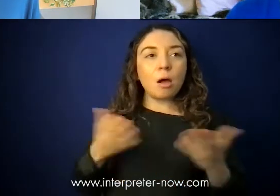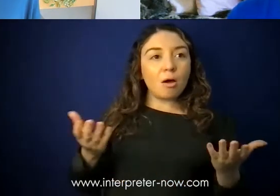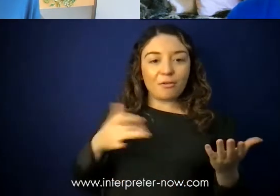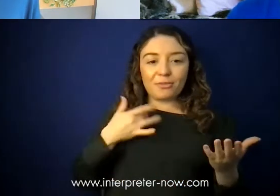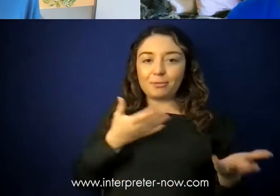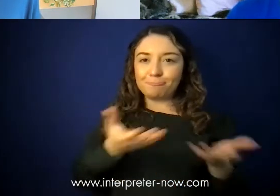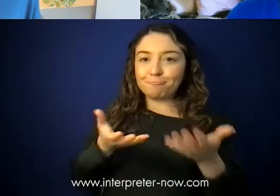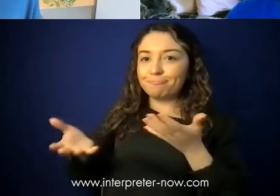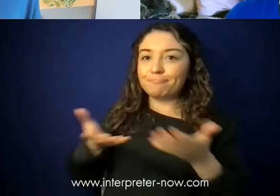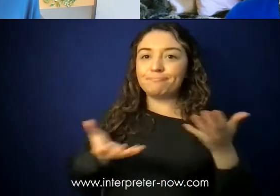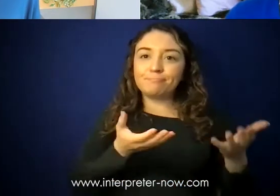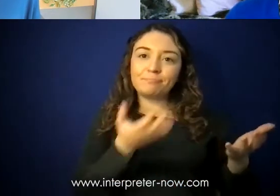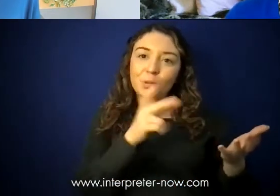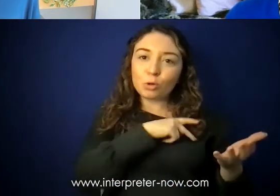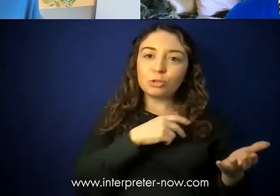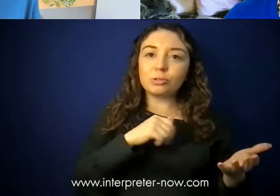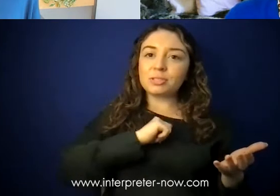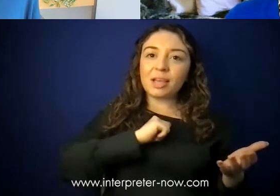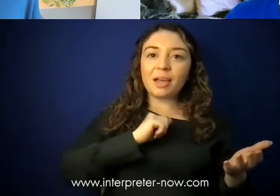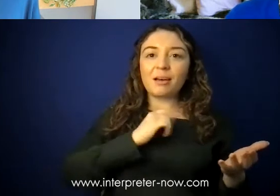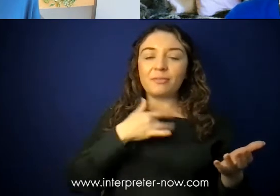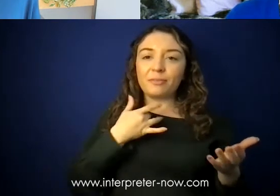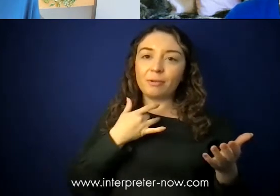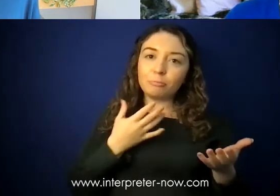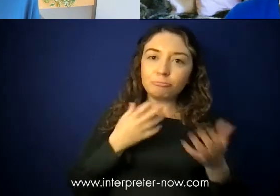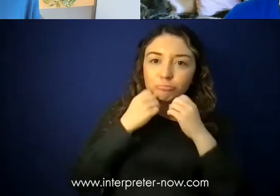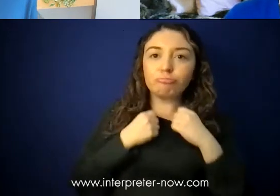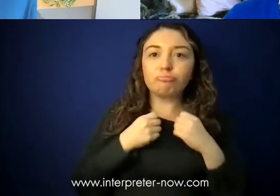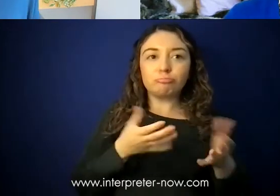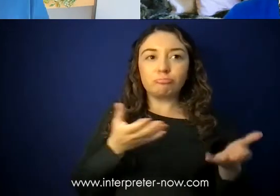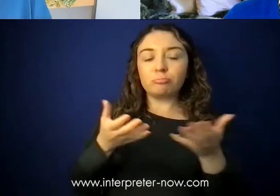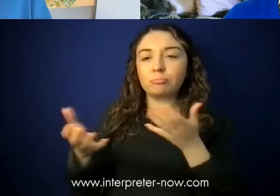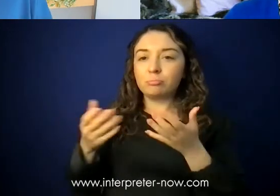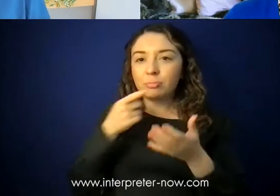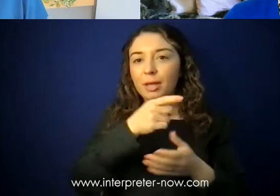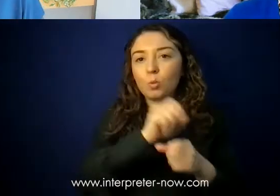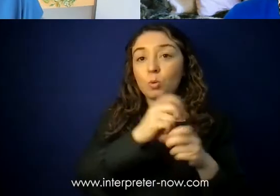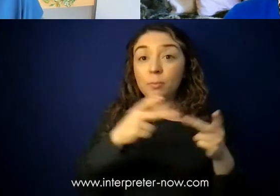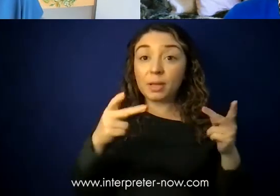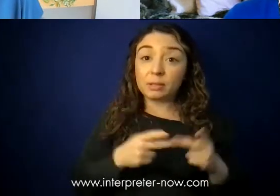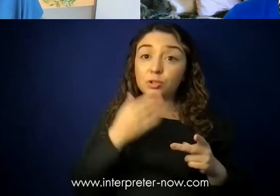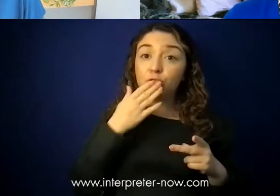to talk about themselves and their experiences at work. Awesome!